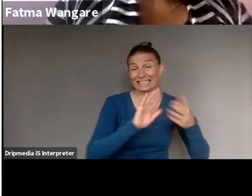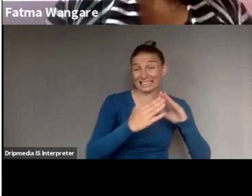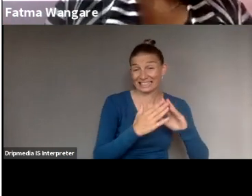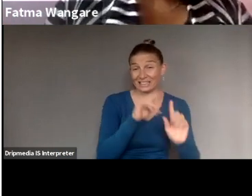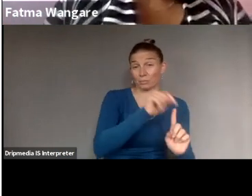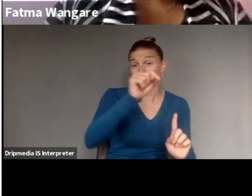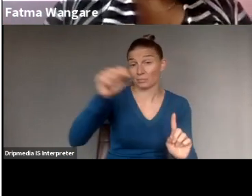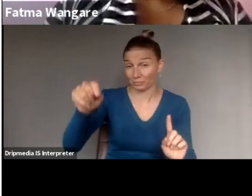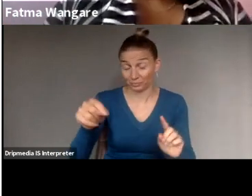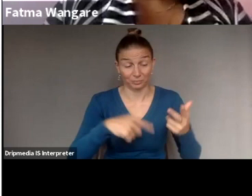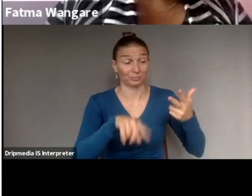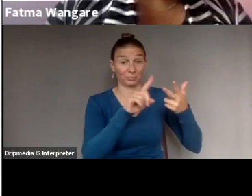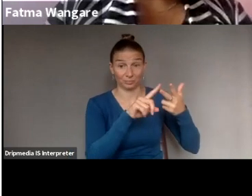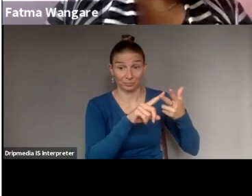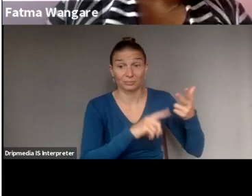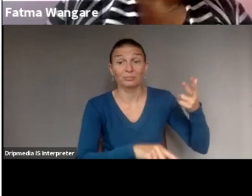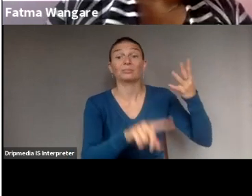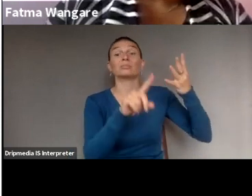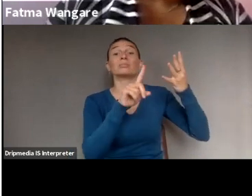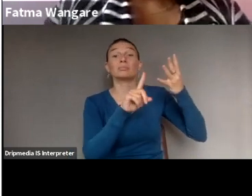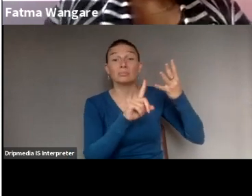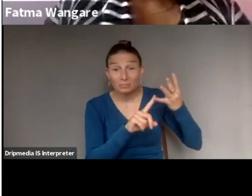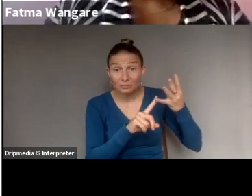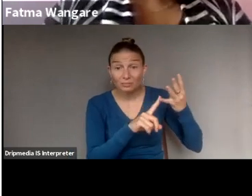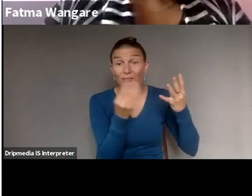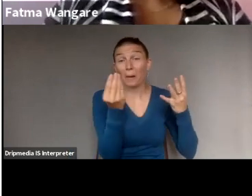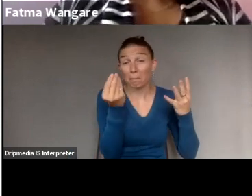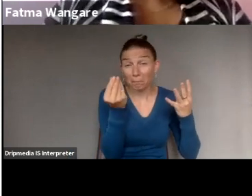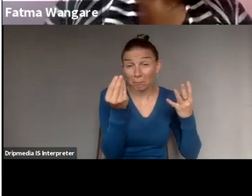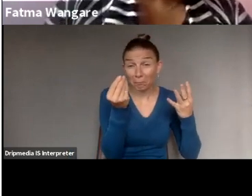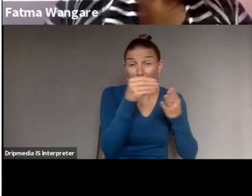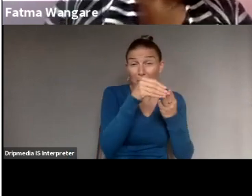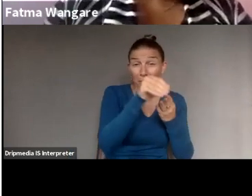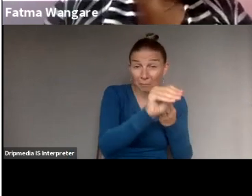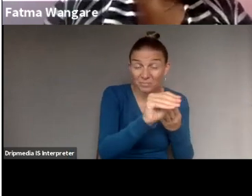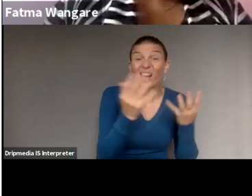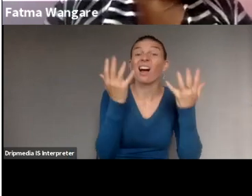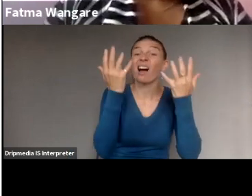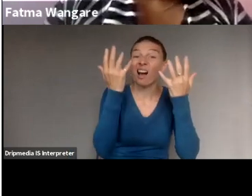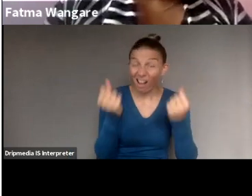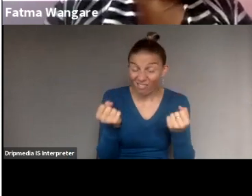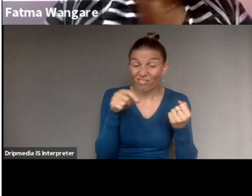which differs from one hospital to another. So there are some hospitals which charge like around $3.